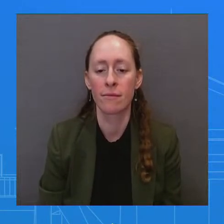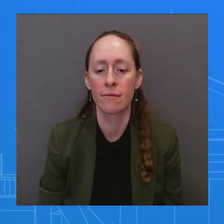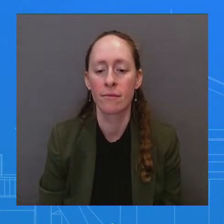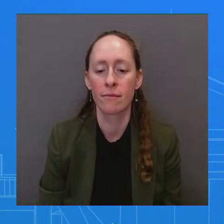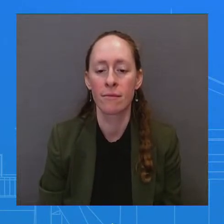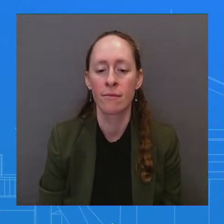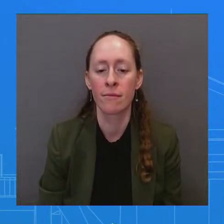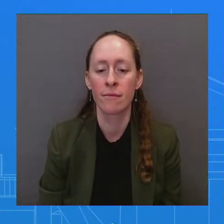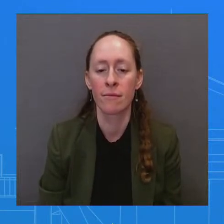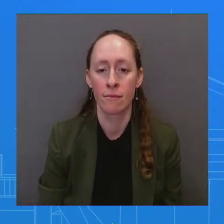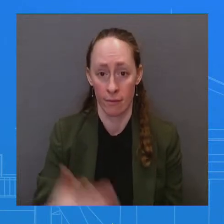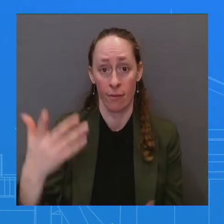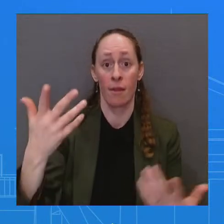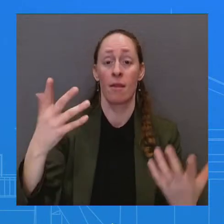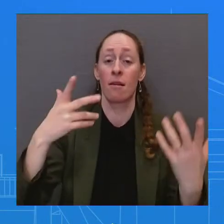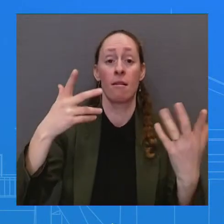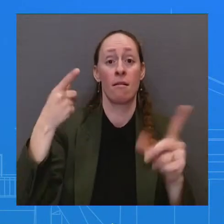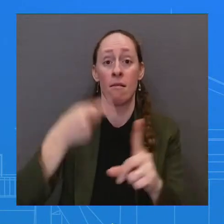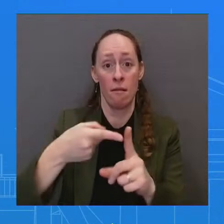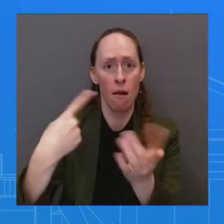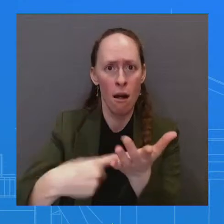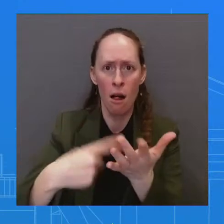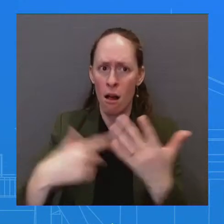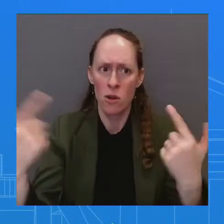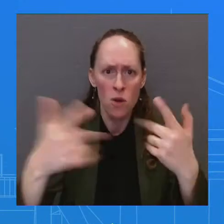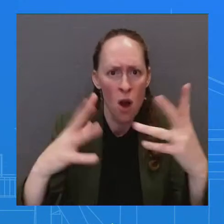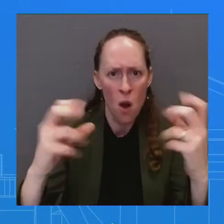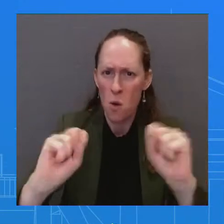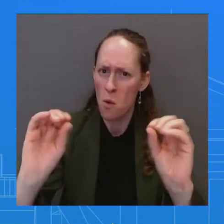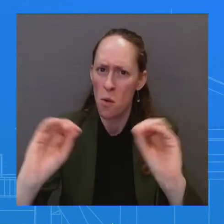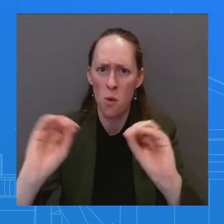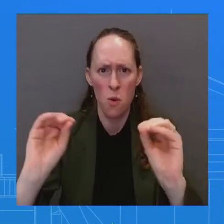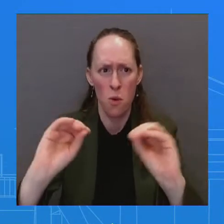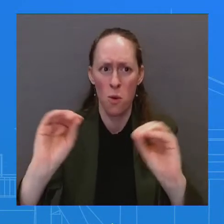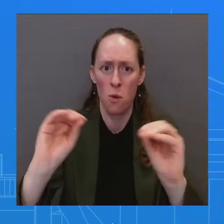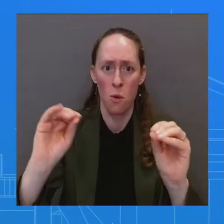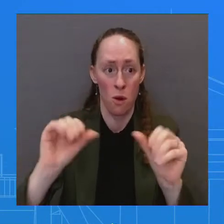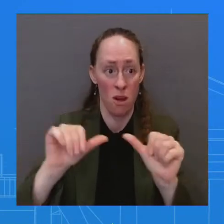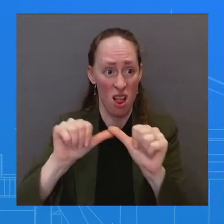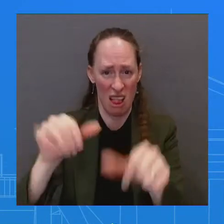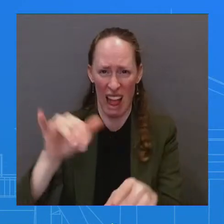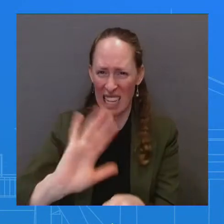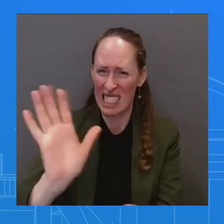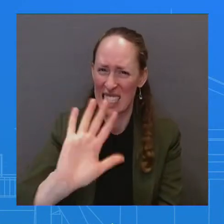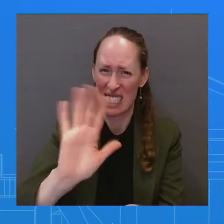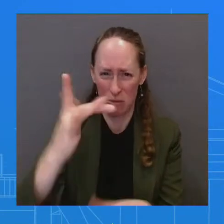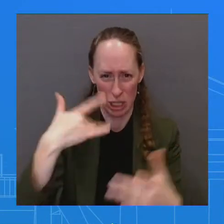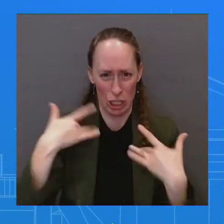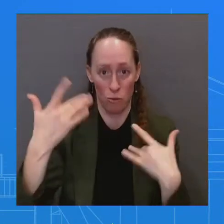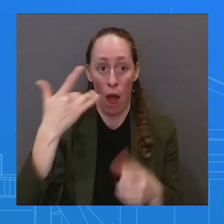How concerned are you that the longer this truce lasts -- now six days -- that Hamas will benefit? And how do you weigh that?